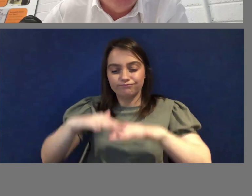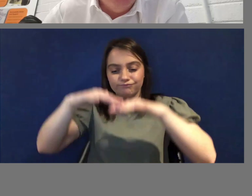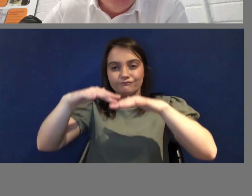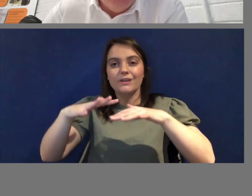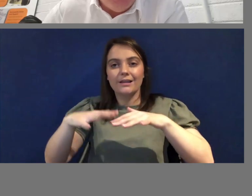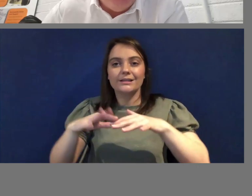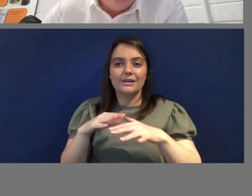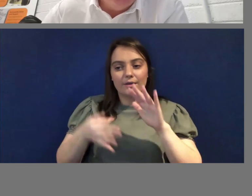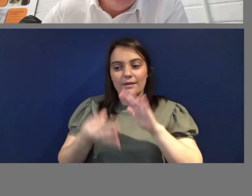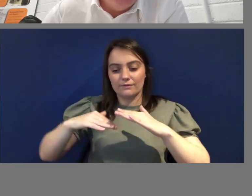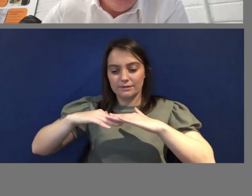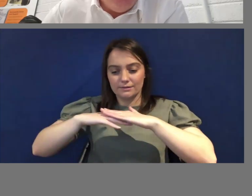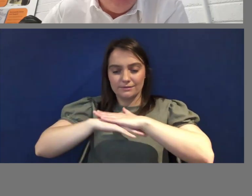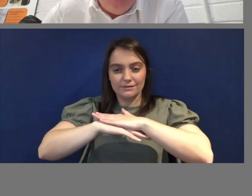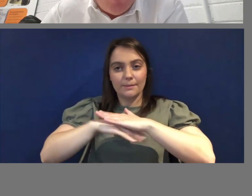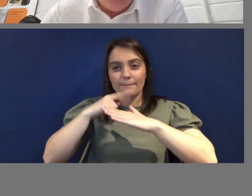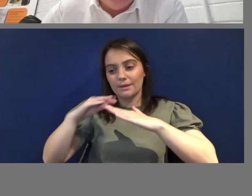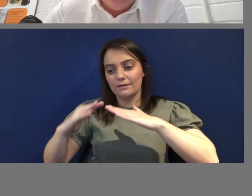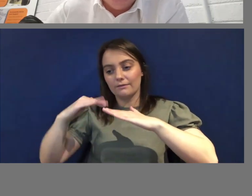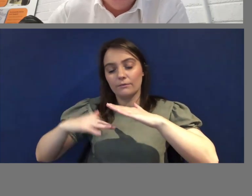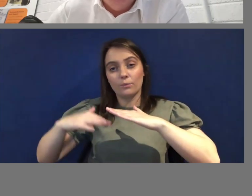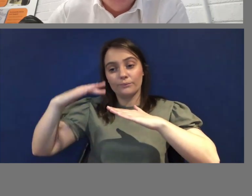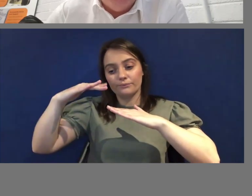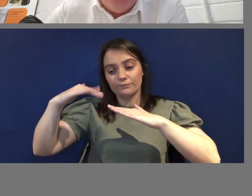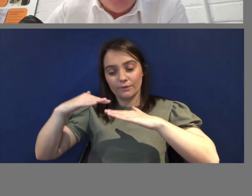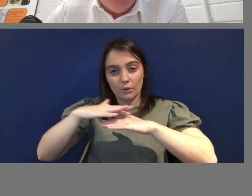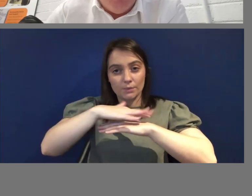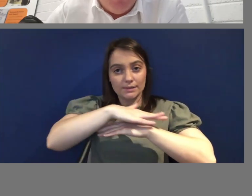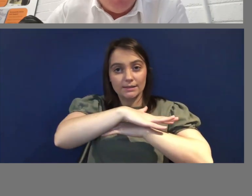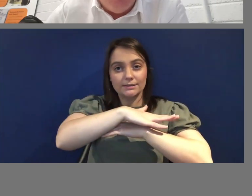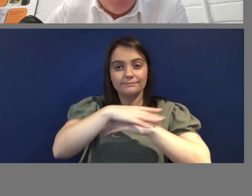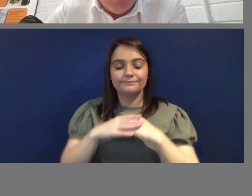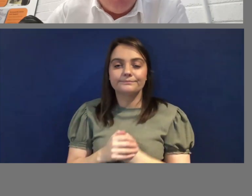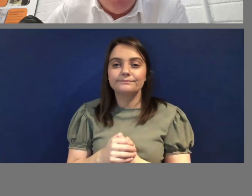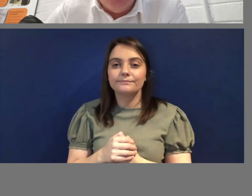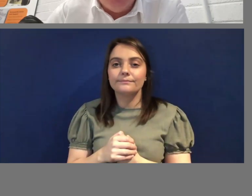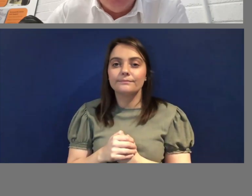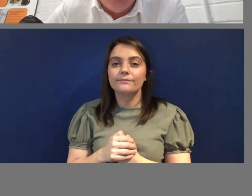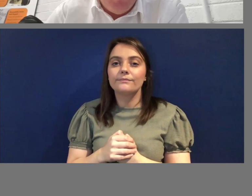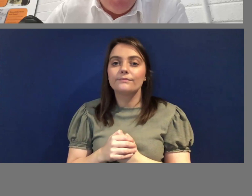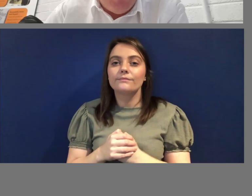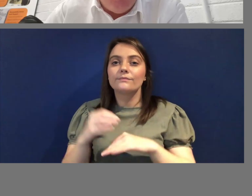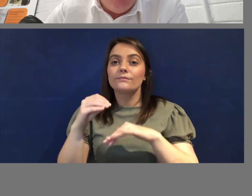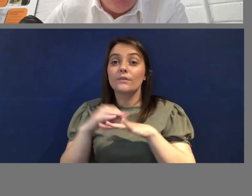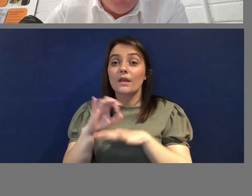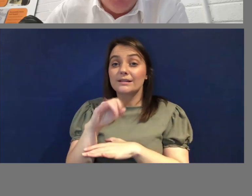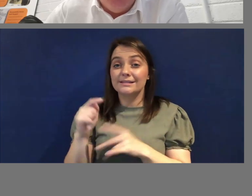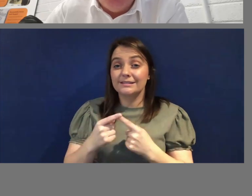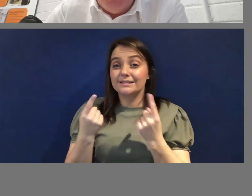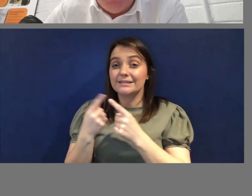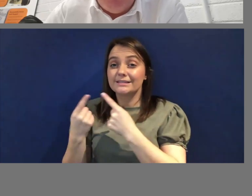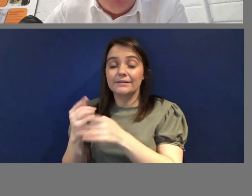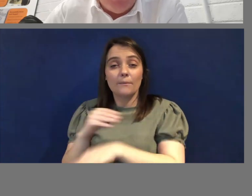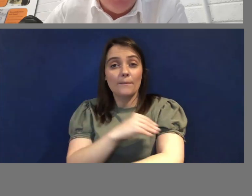so on. So on site there can be lots of different issues so um I I'll show you an example of that